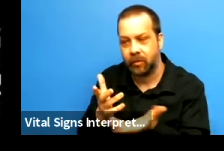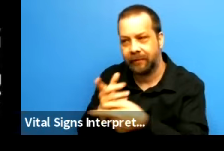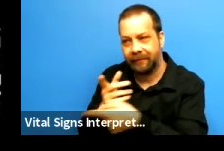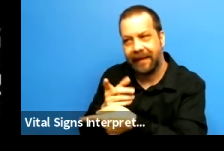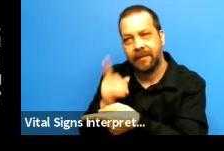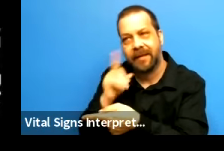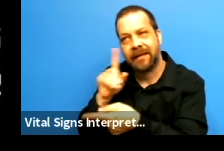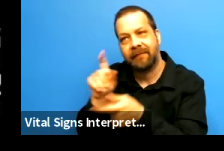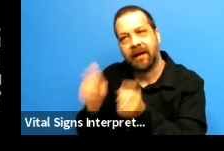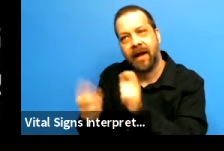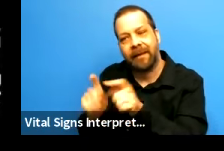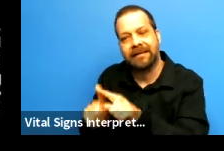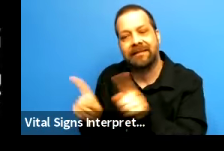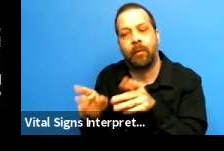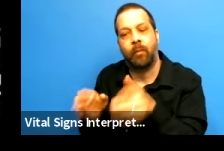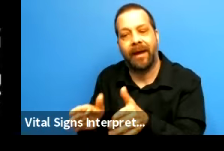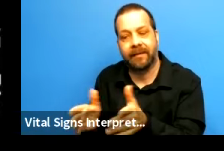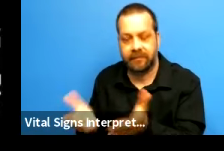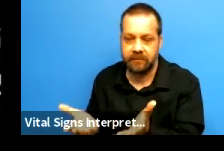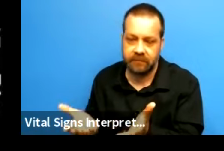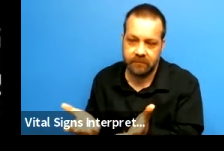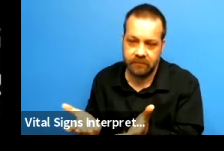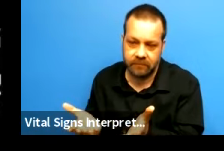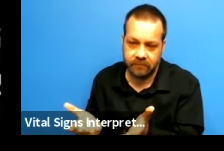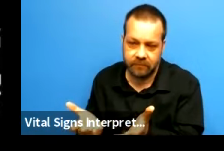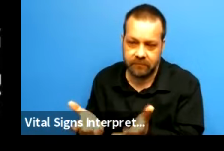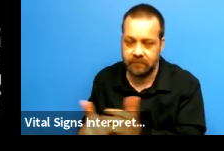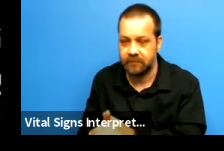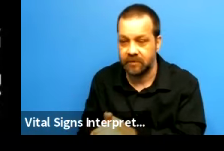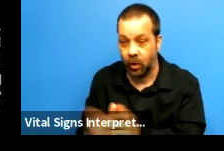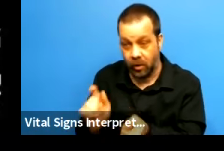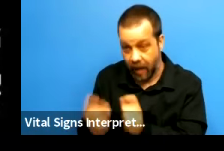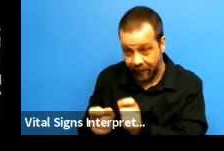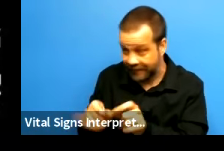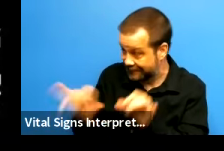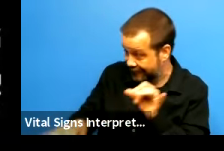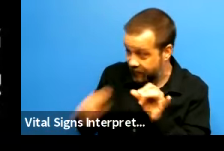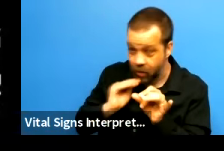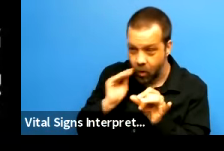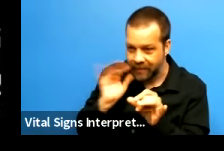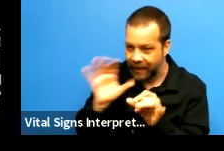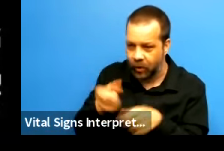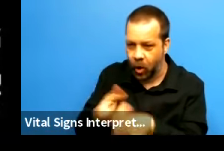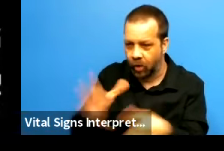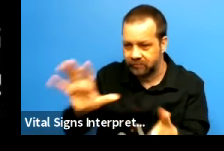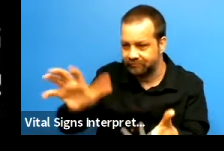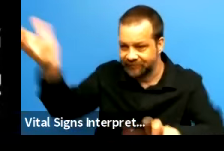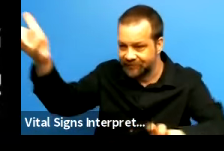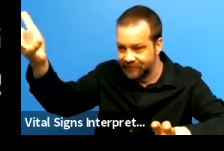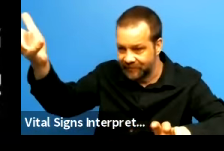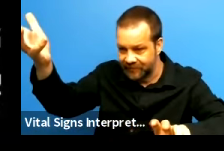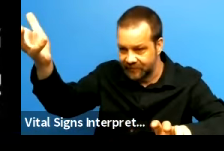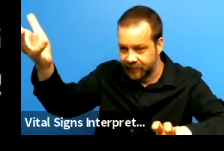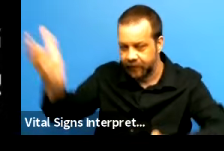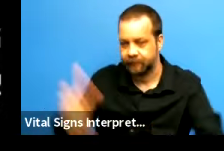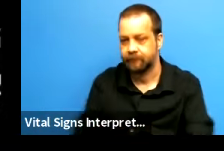as to what accommodations might work. And then of course the other issue that comes up